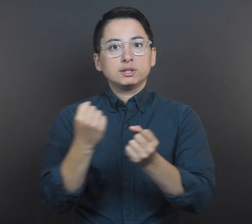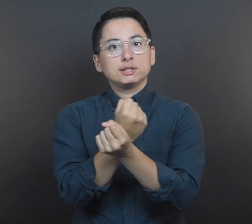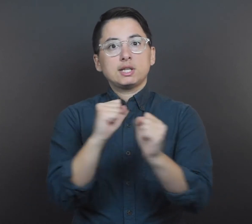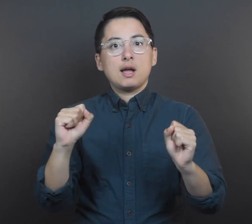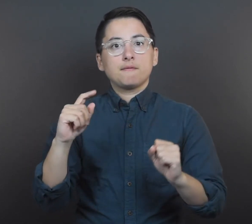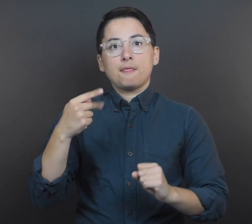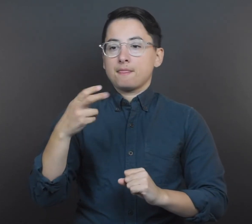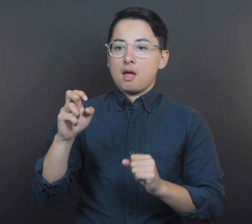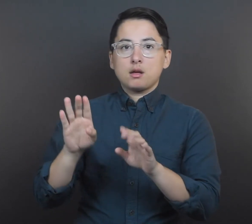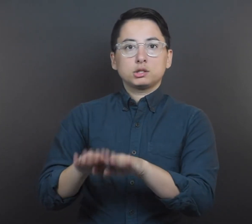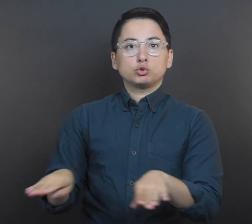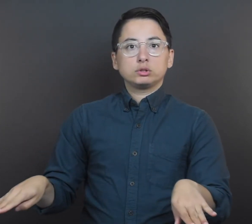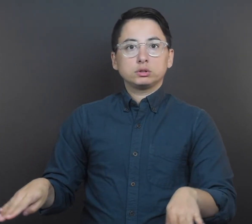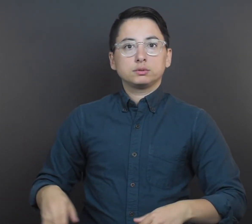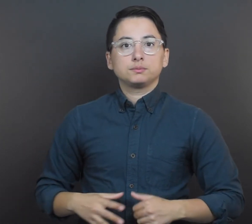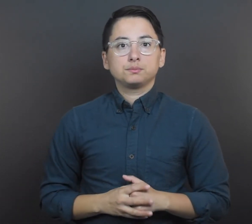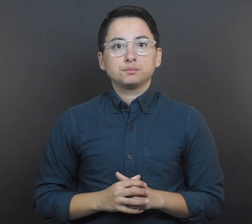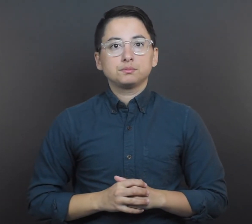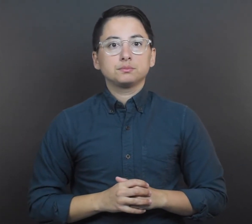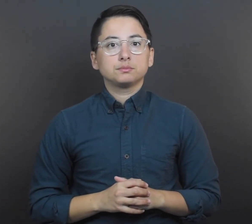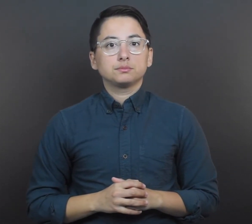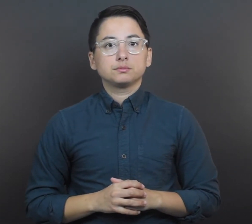her departure.